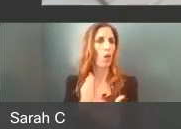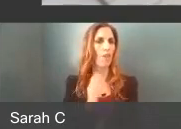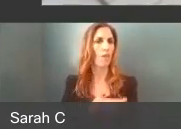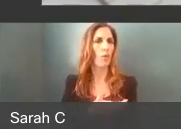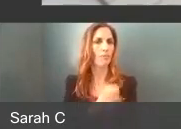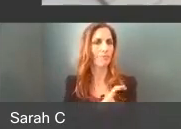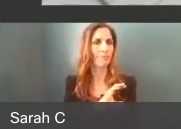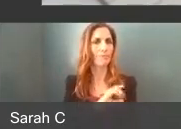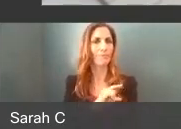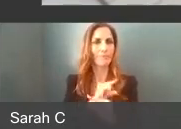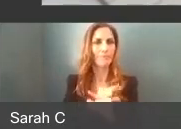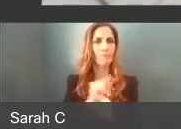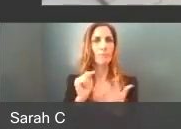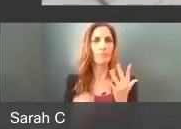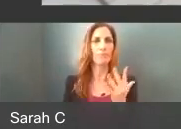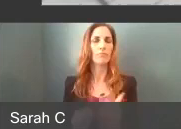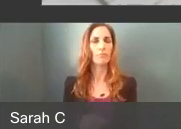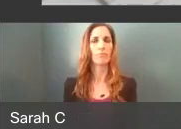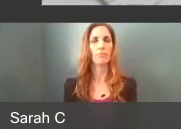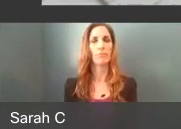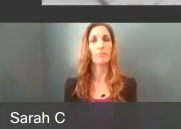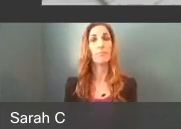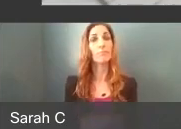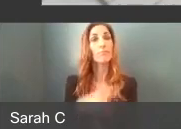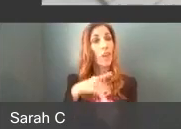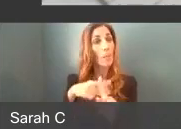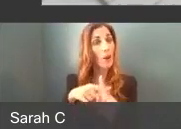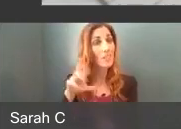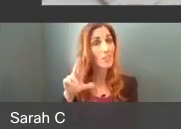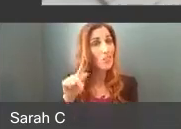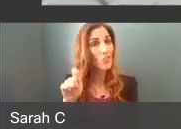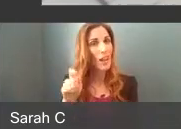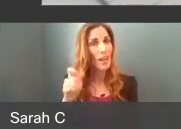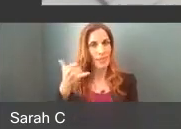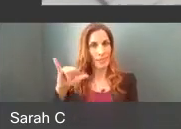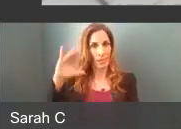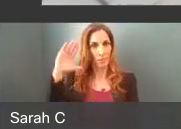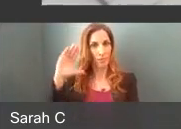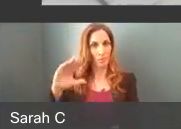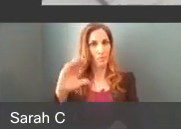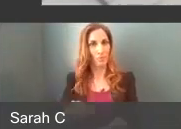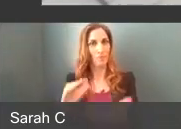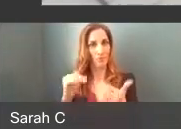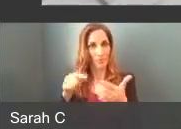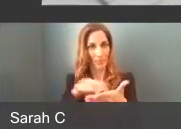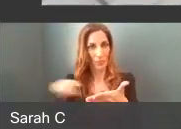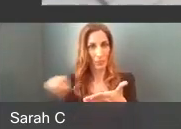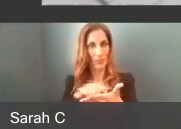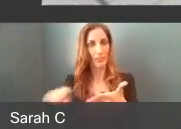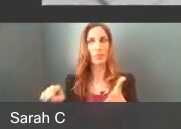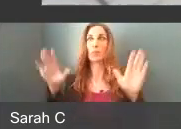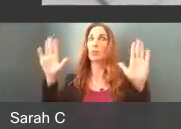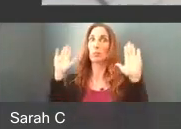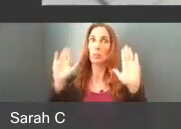Our positivity rate continues on its downward trend this week, which is great news. Our 14-day